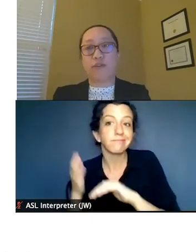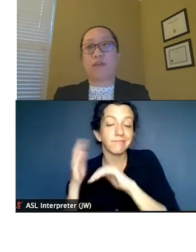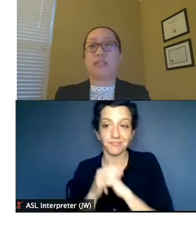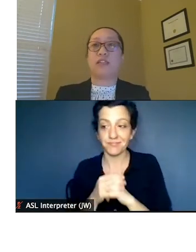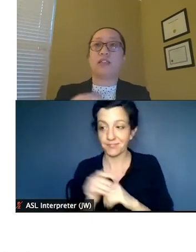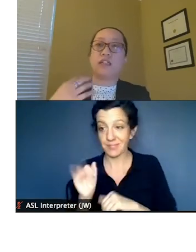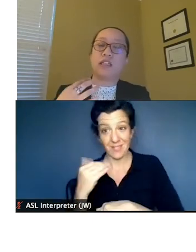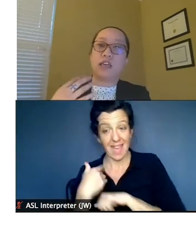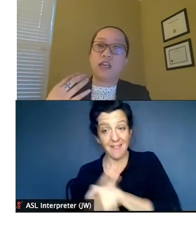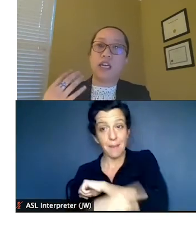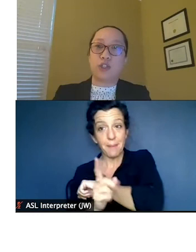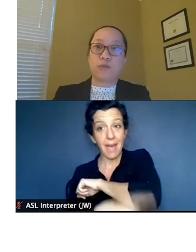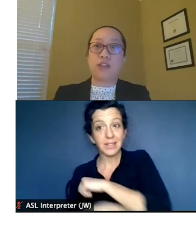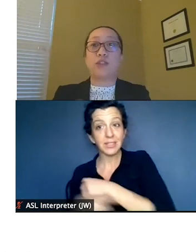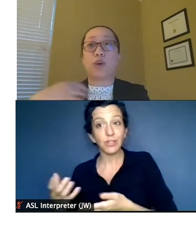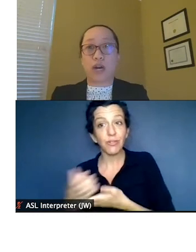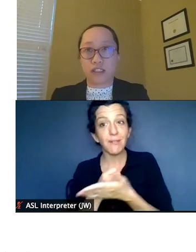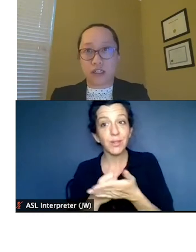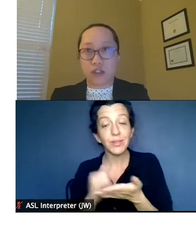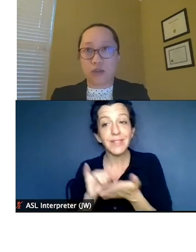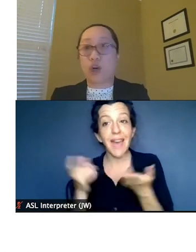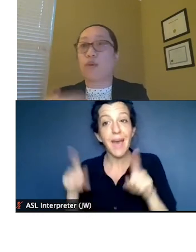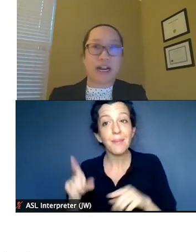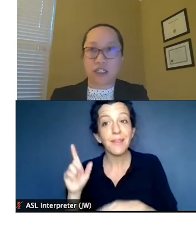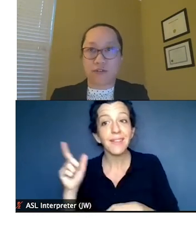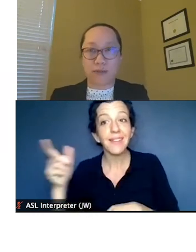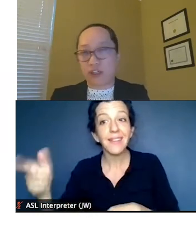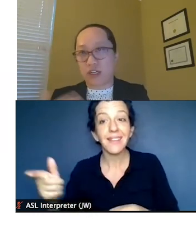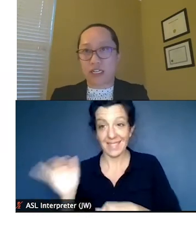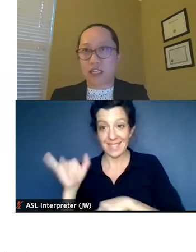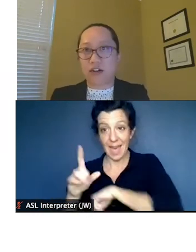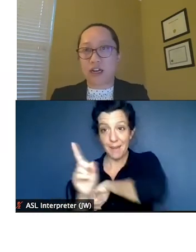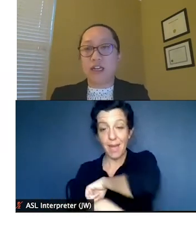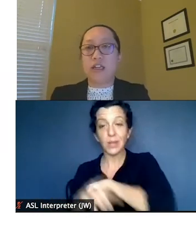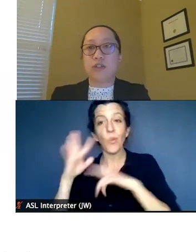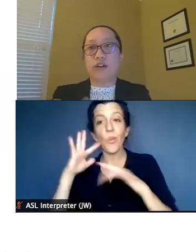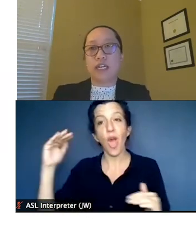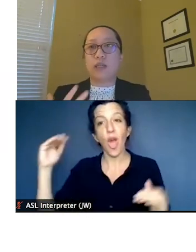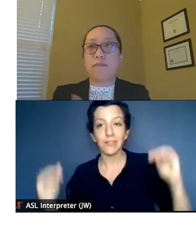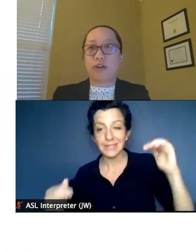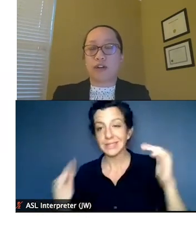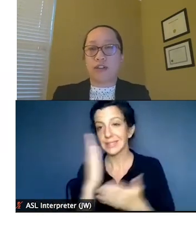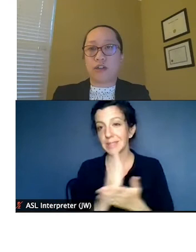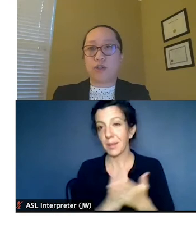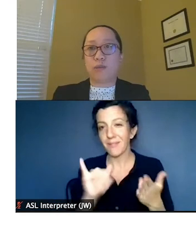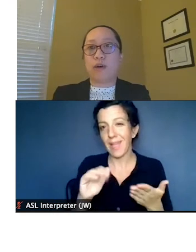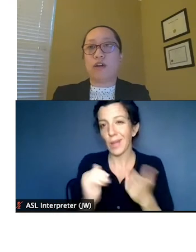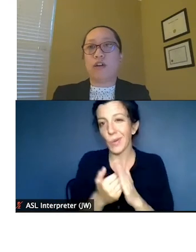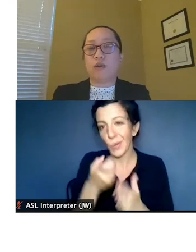from the business. It is the consumer that's requesting to correct information, et cetera. So there is a burden on the consumer rather